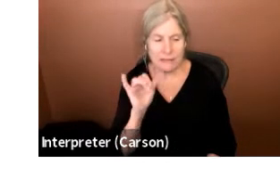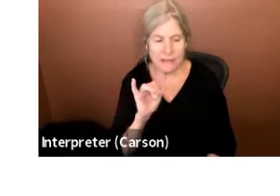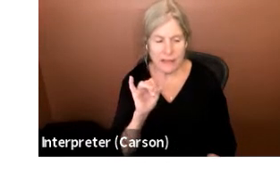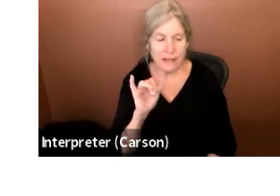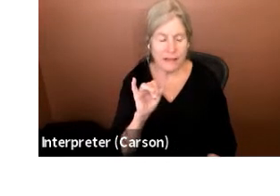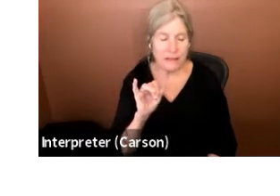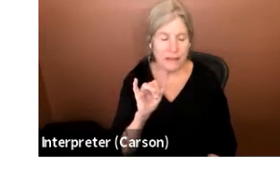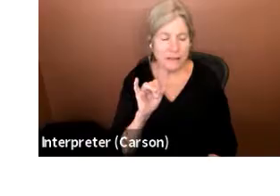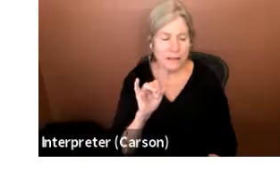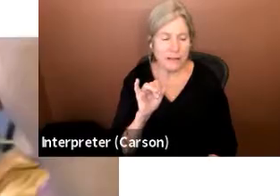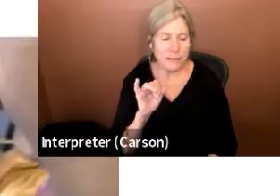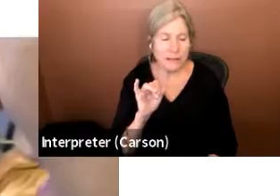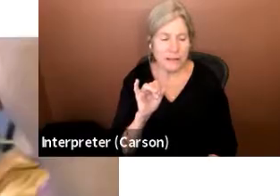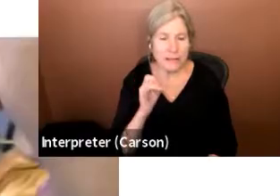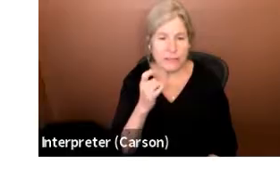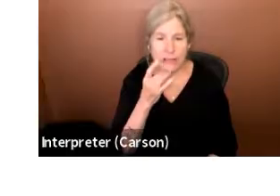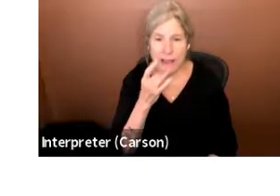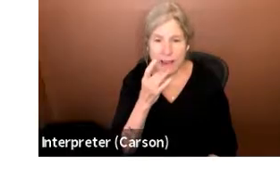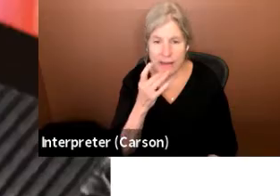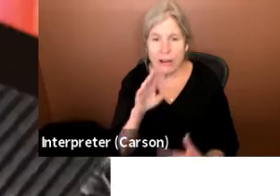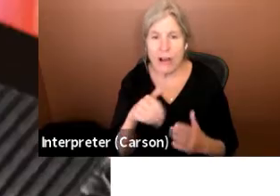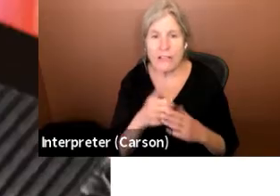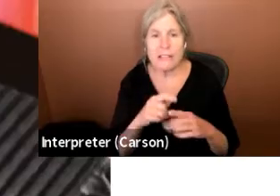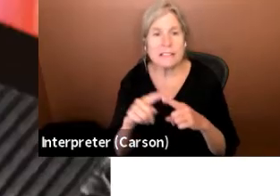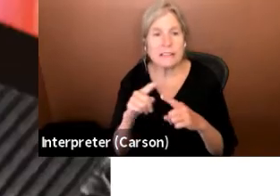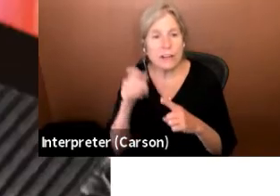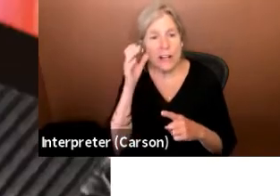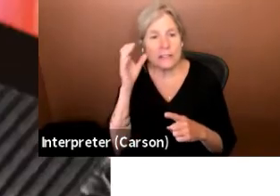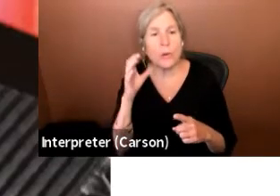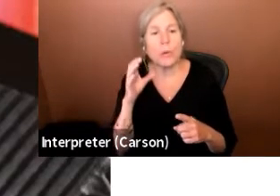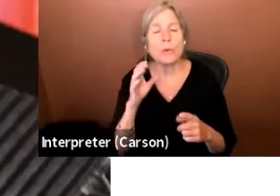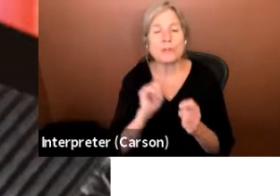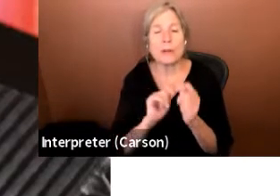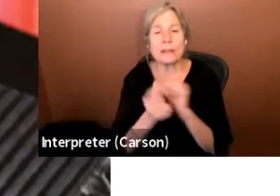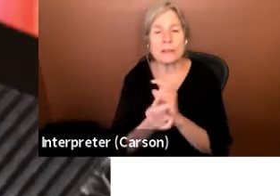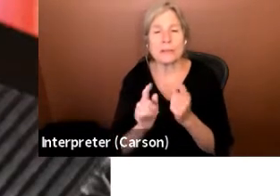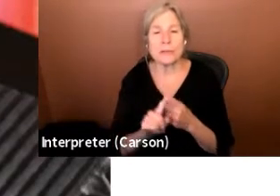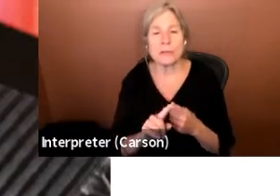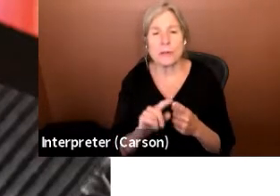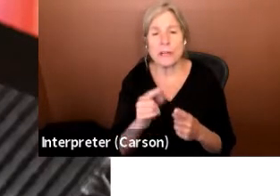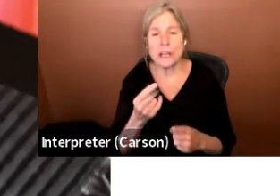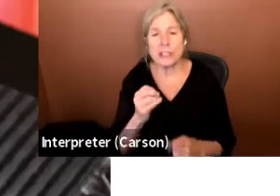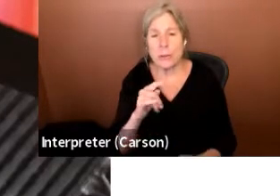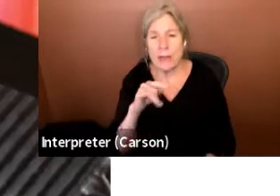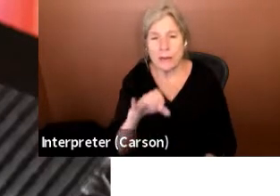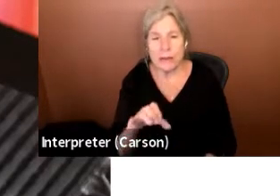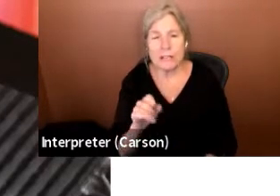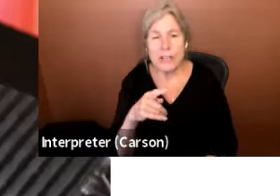concepts were translated into Em geometric patterns that were in communication